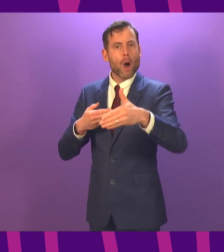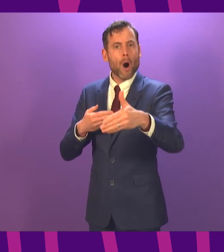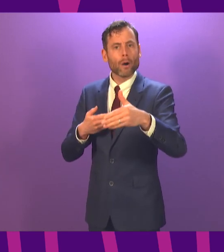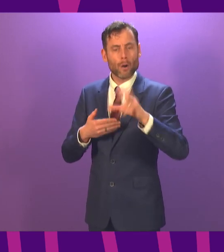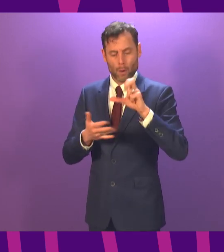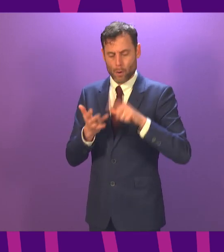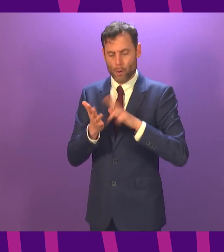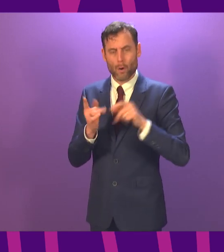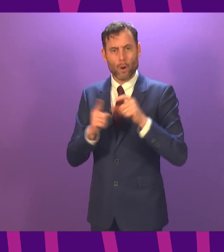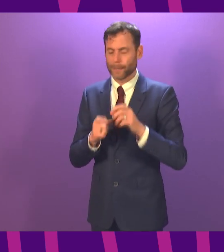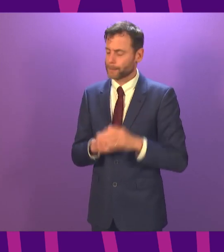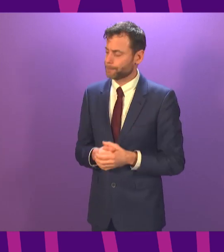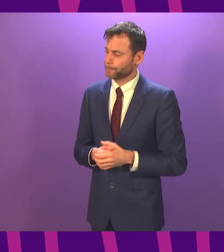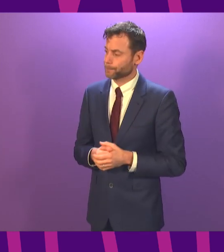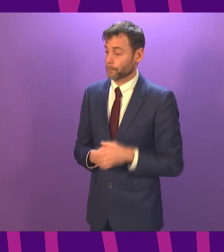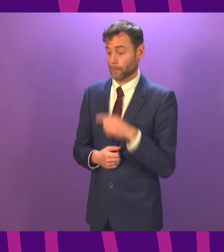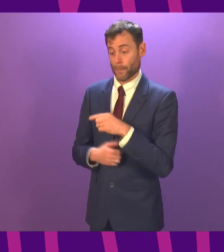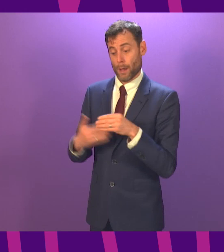guidelines network guidance provides helpful advice on how to care for people who have